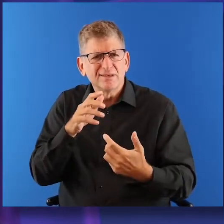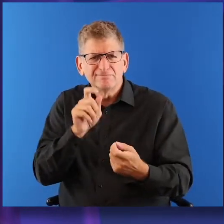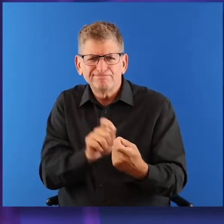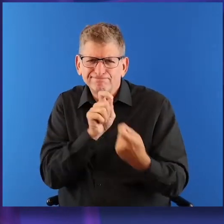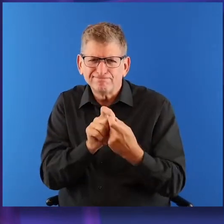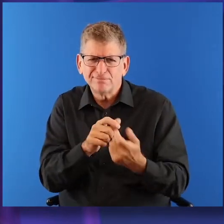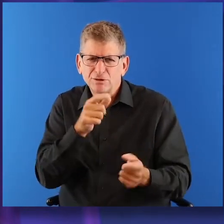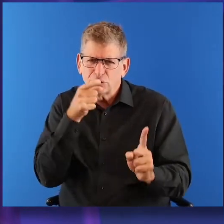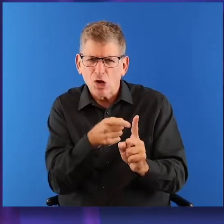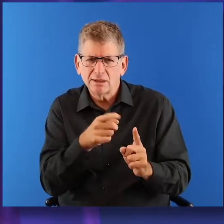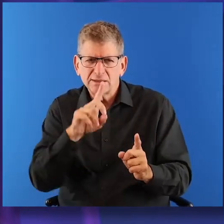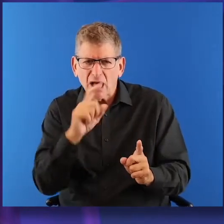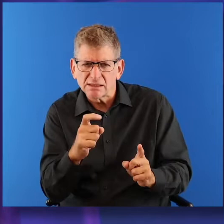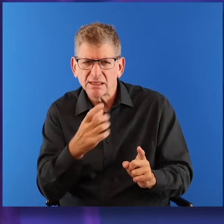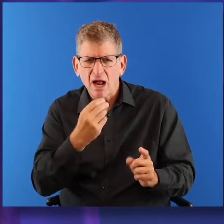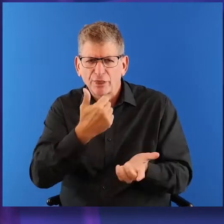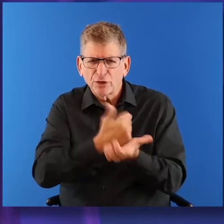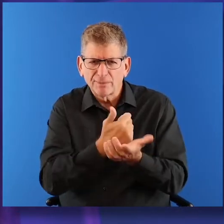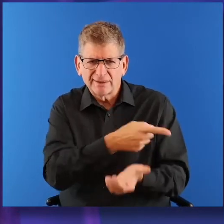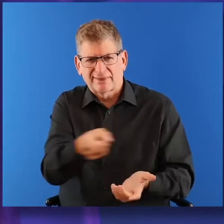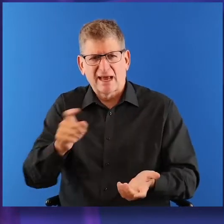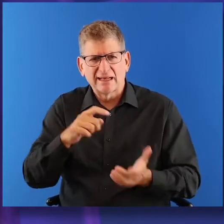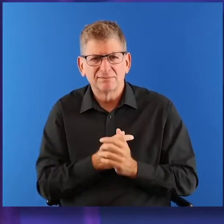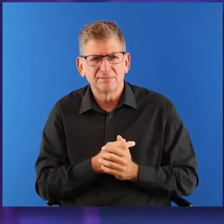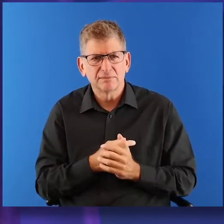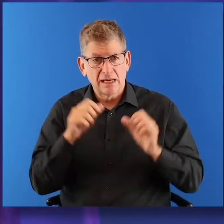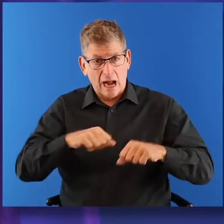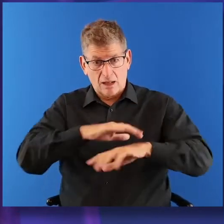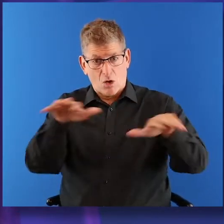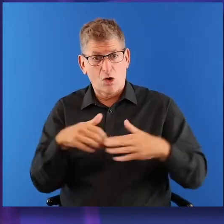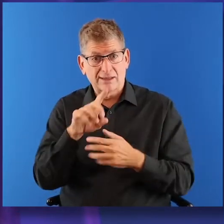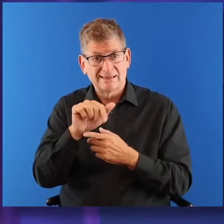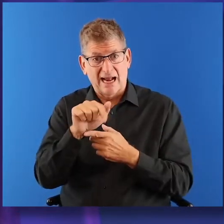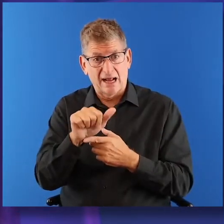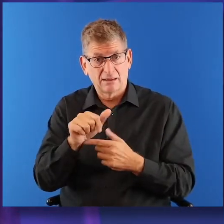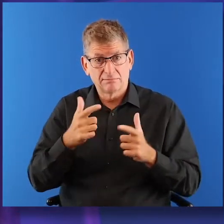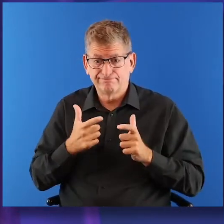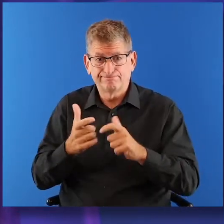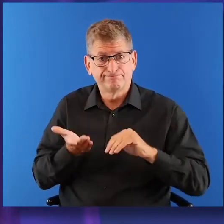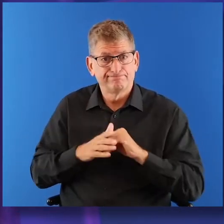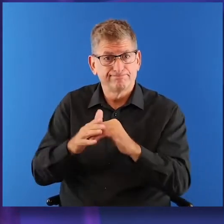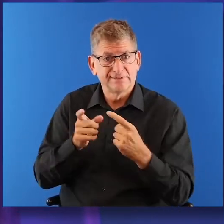Well, these are some of the questions that we'll try to address in today's plenary session.